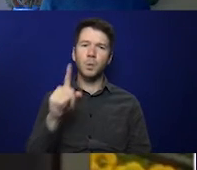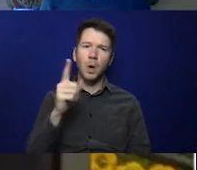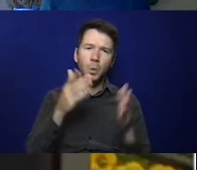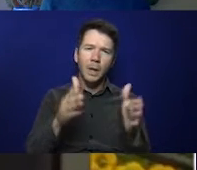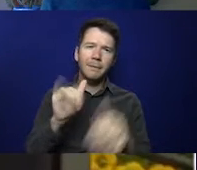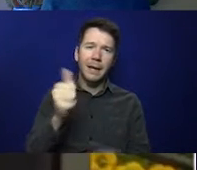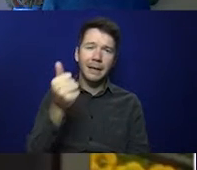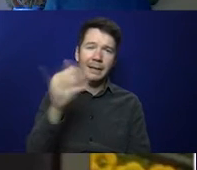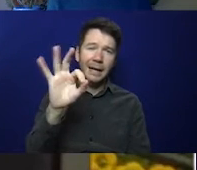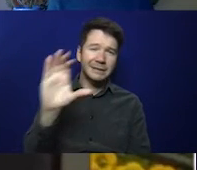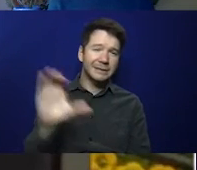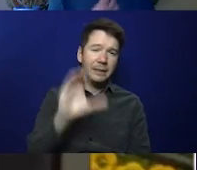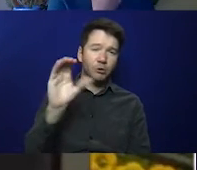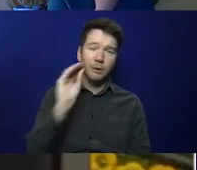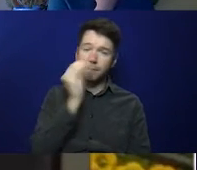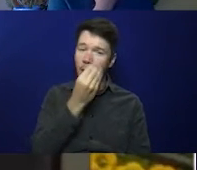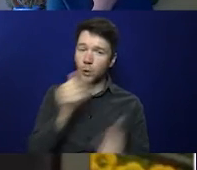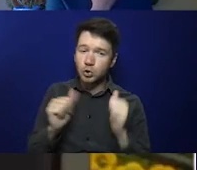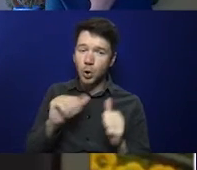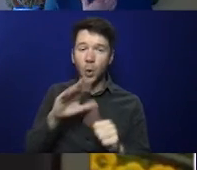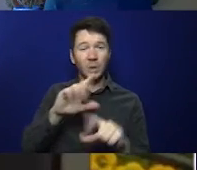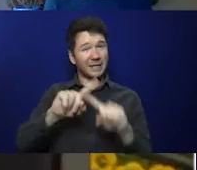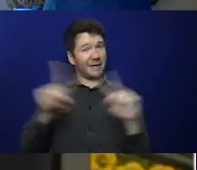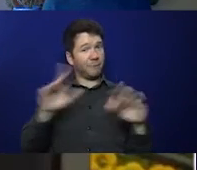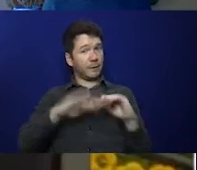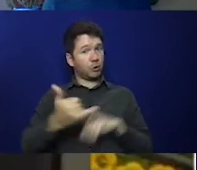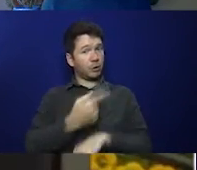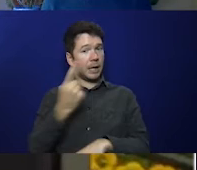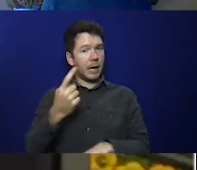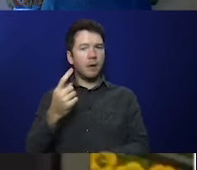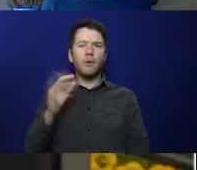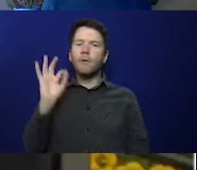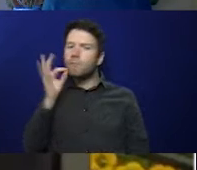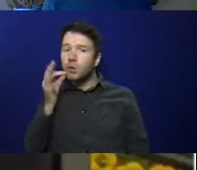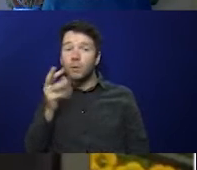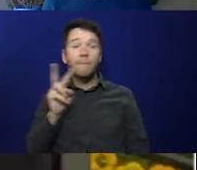One way that 19th century flower shows were different from those today is that fruit and